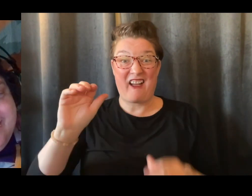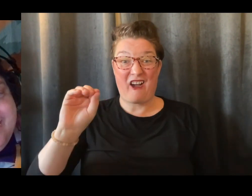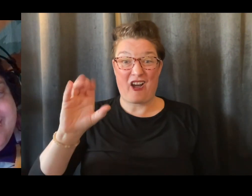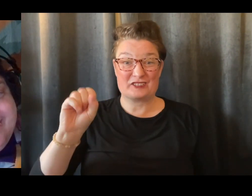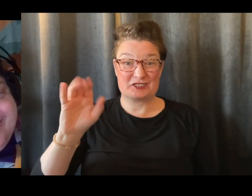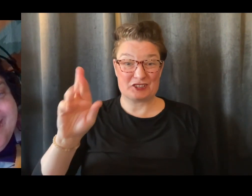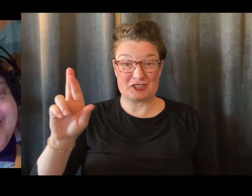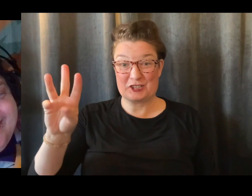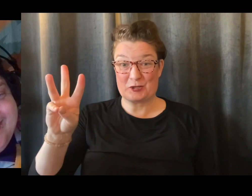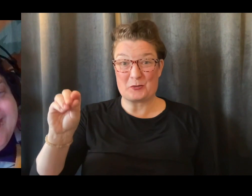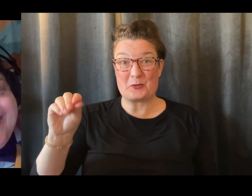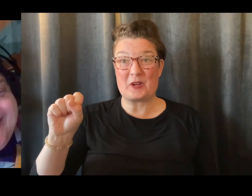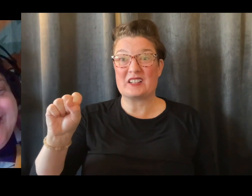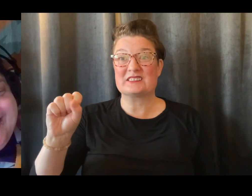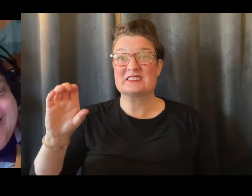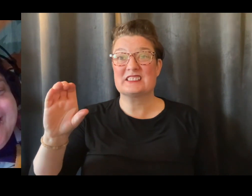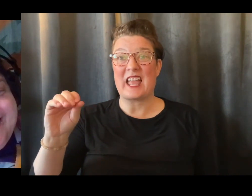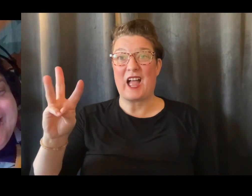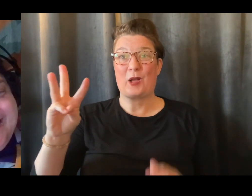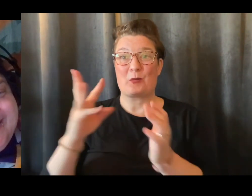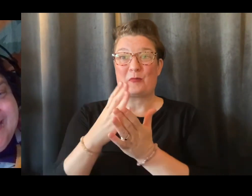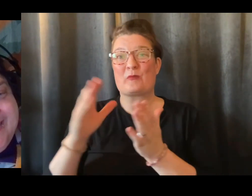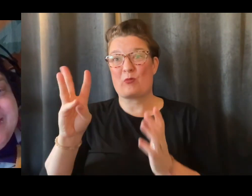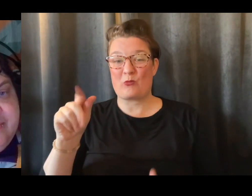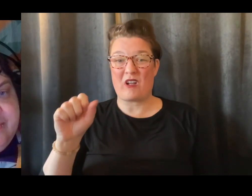And it'll come out totally different and the story that I've heard is